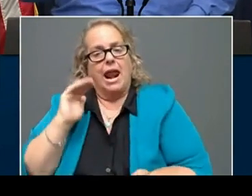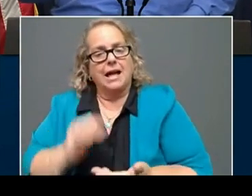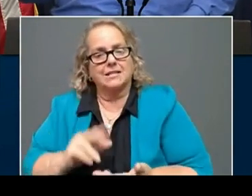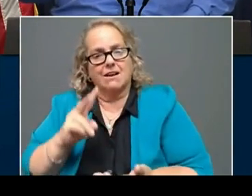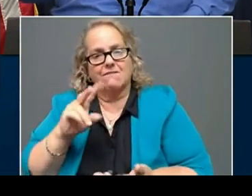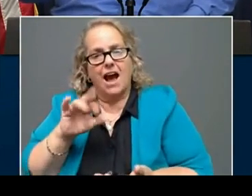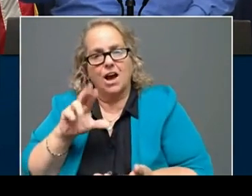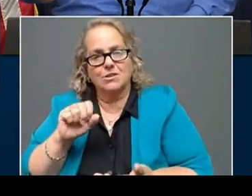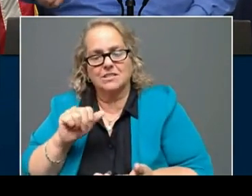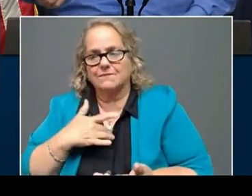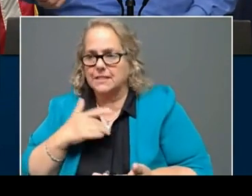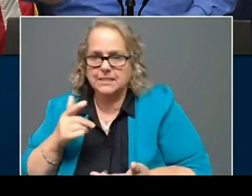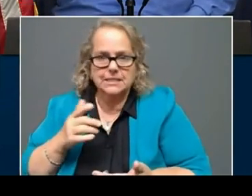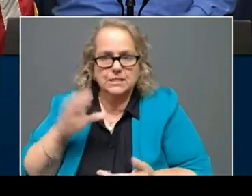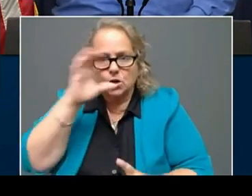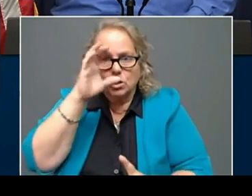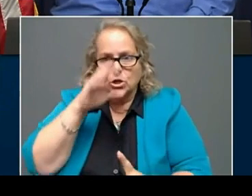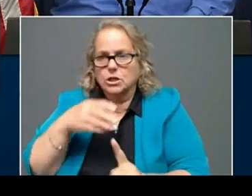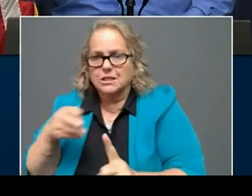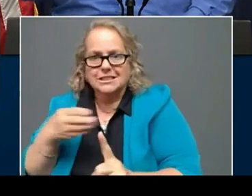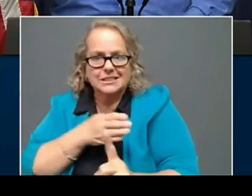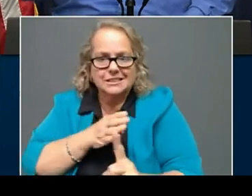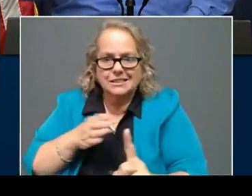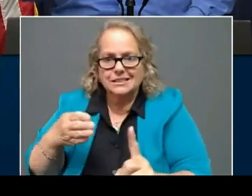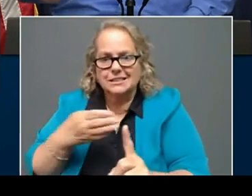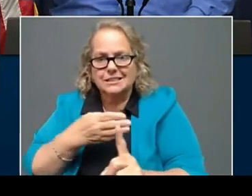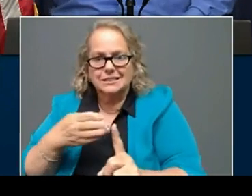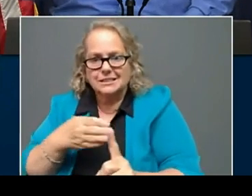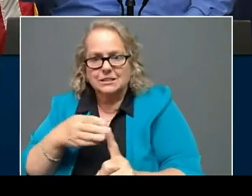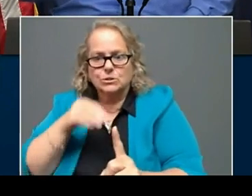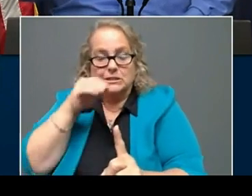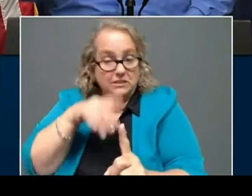under hurt people. If you choose not to get vaccinated, that is your choice as